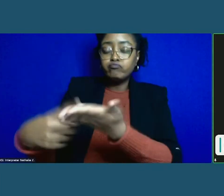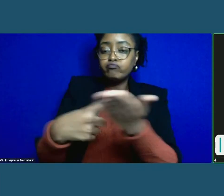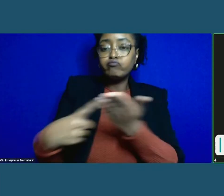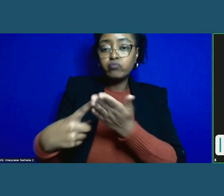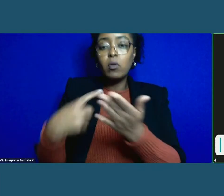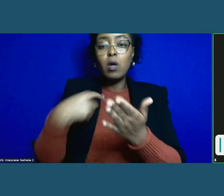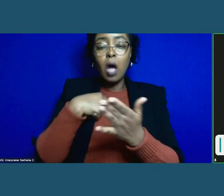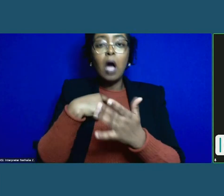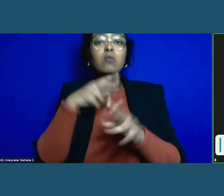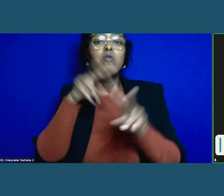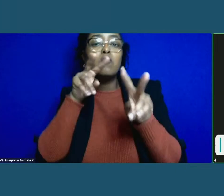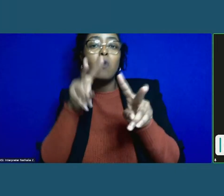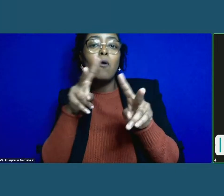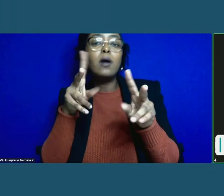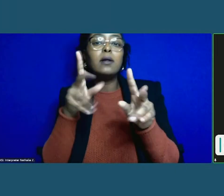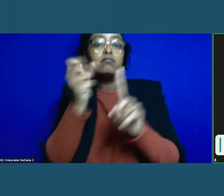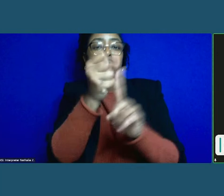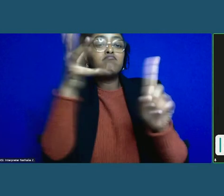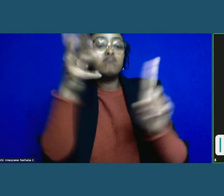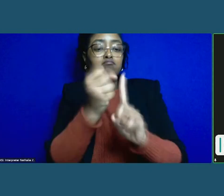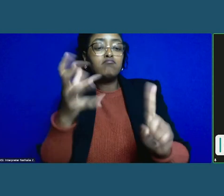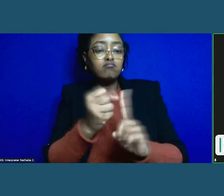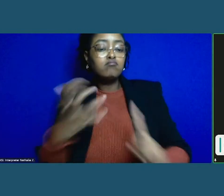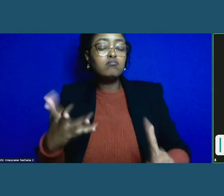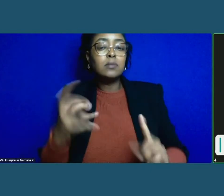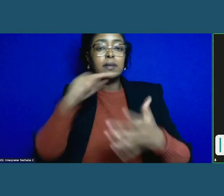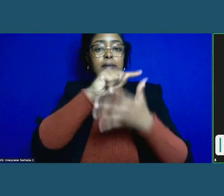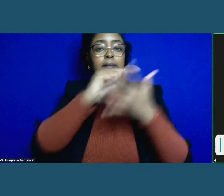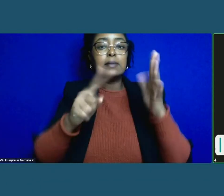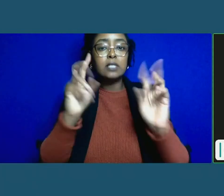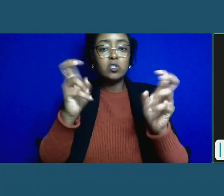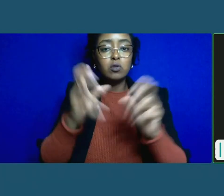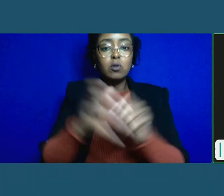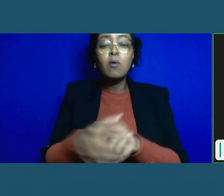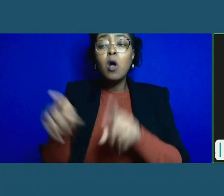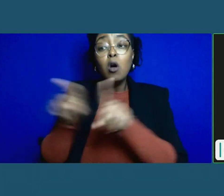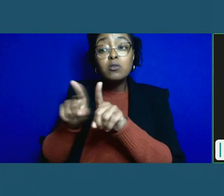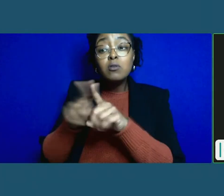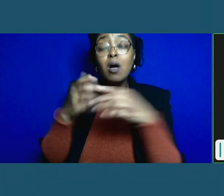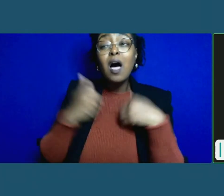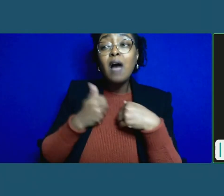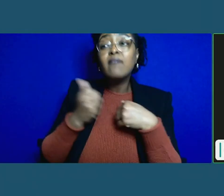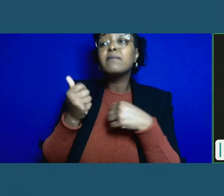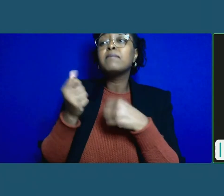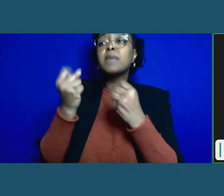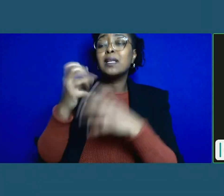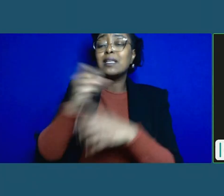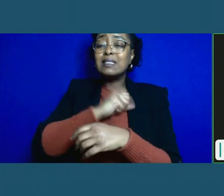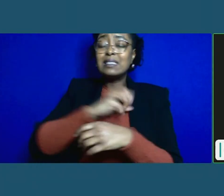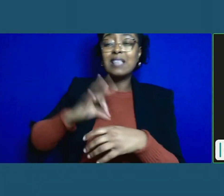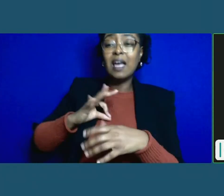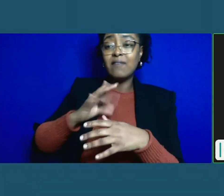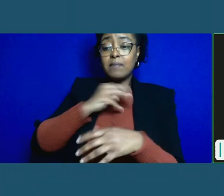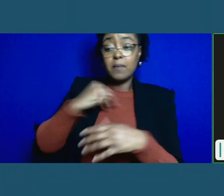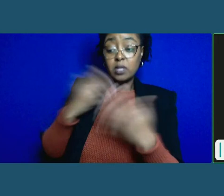me an opportunity to open the discussion up and I look forward to getting into more detail around these issues. I also want